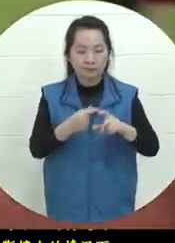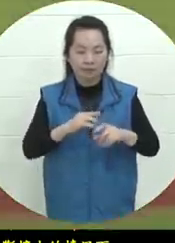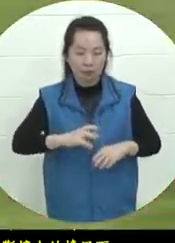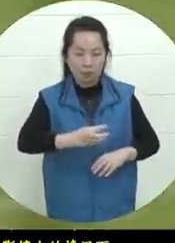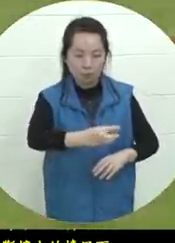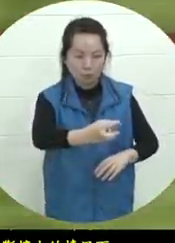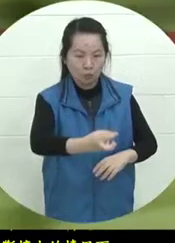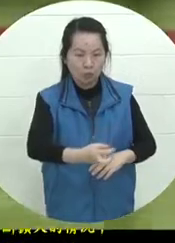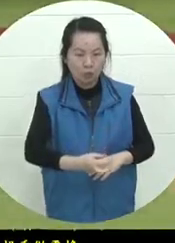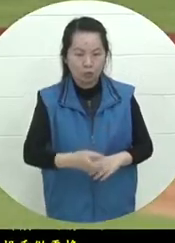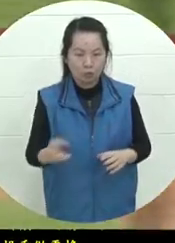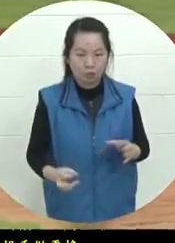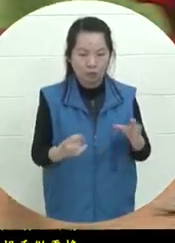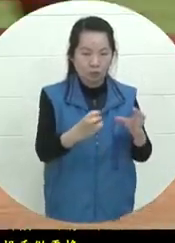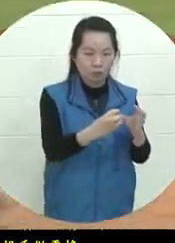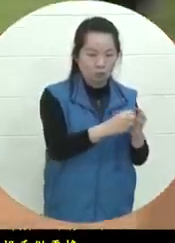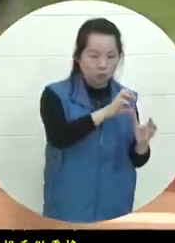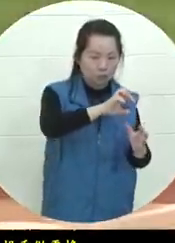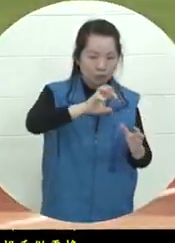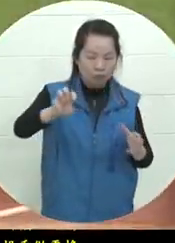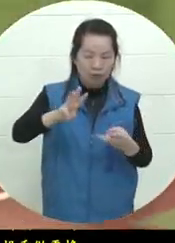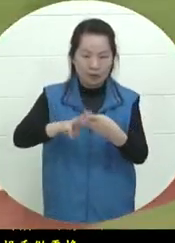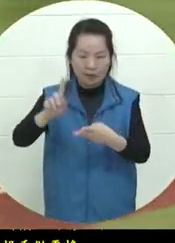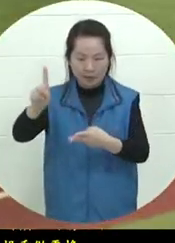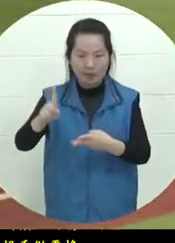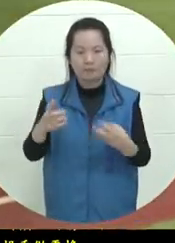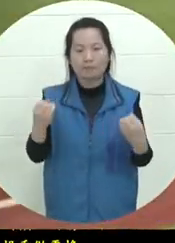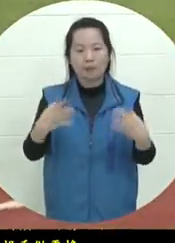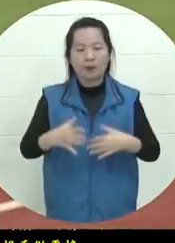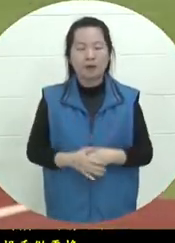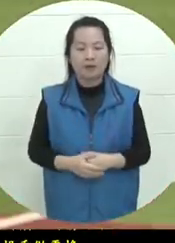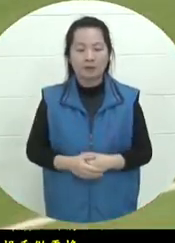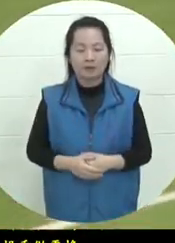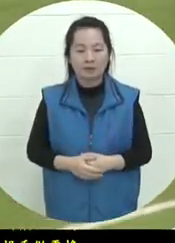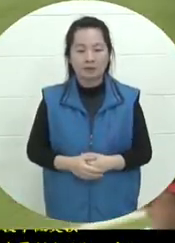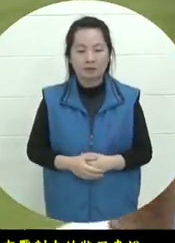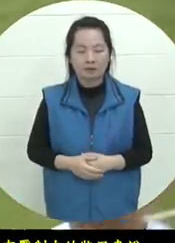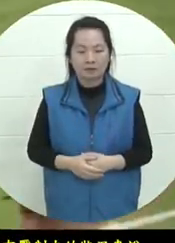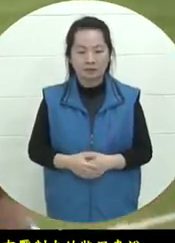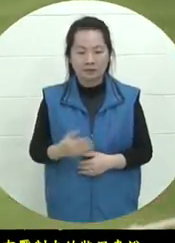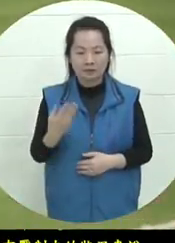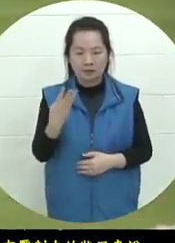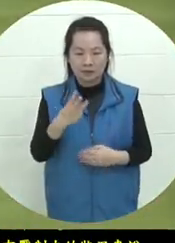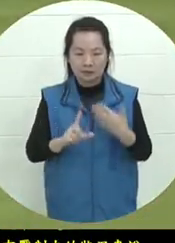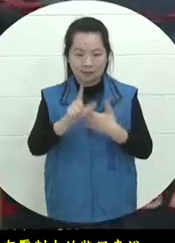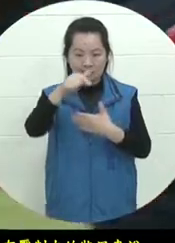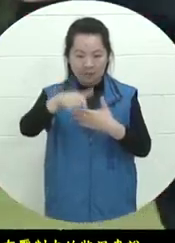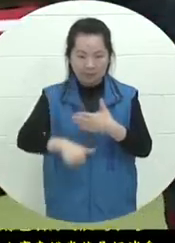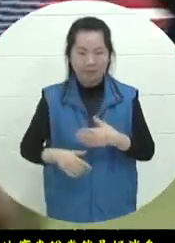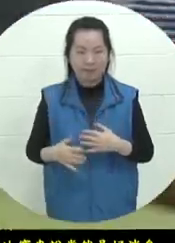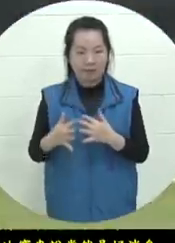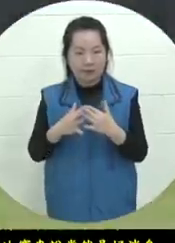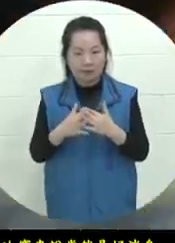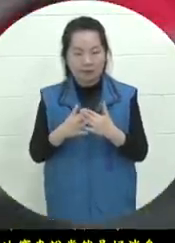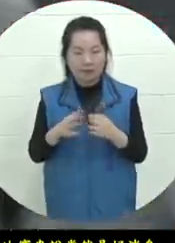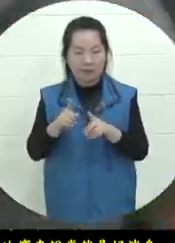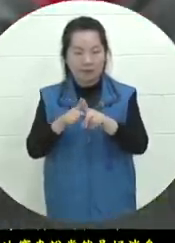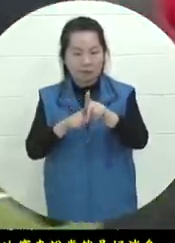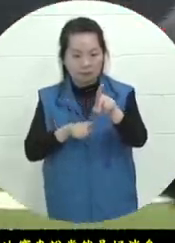is calculated and bounced, and then passed accurately without any problem. The American team played three ups and three downs in two consecutive games. There is no way to make any gains